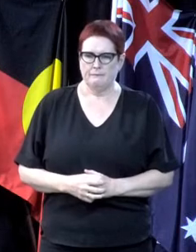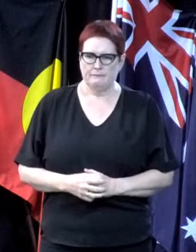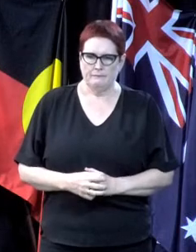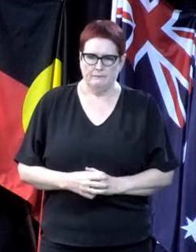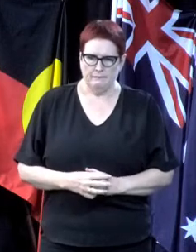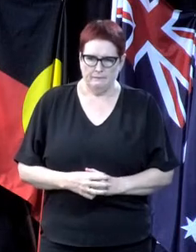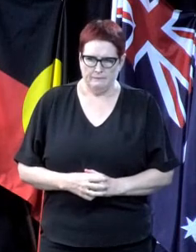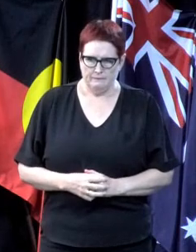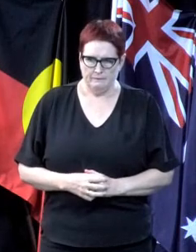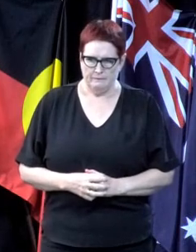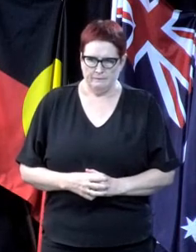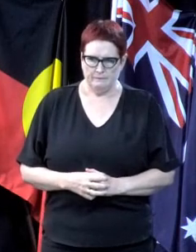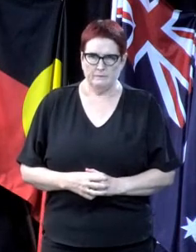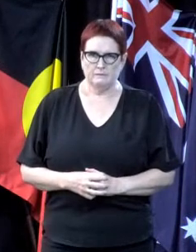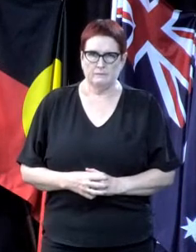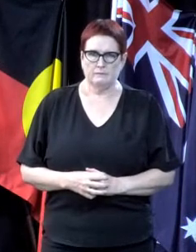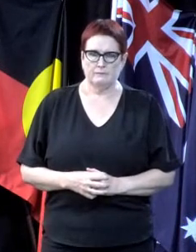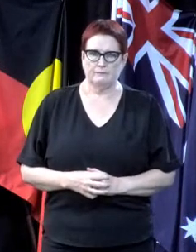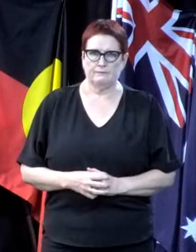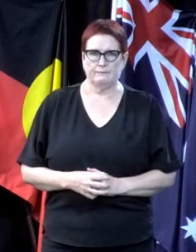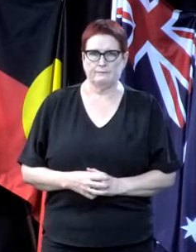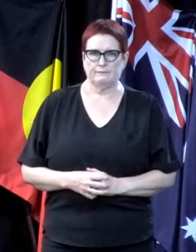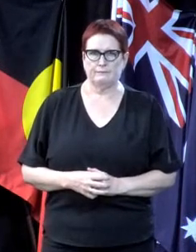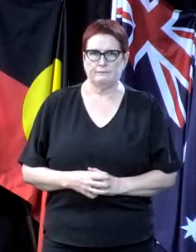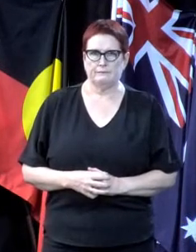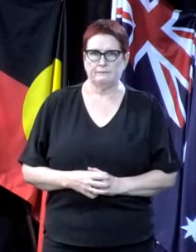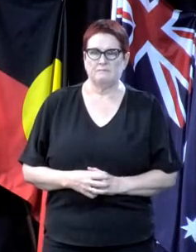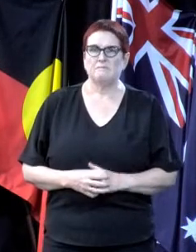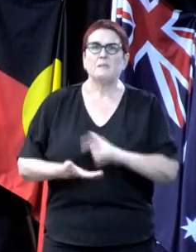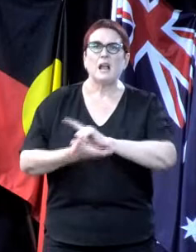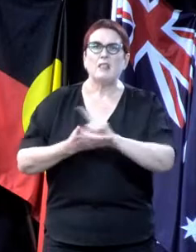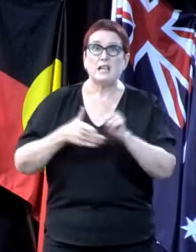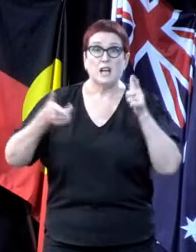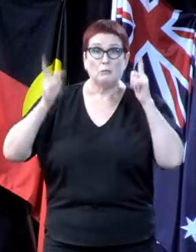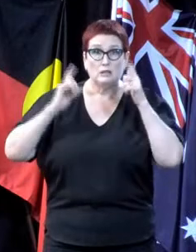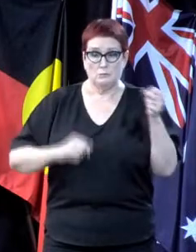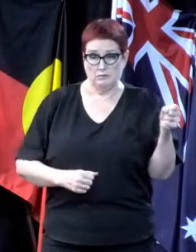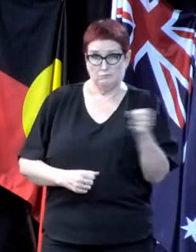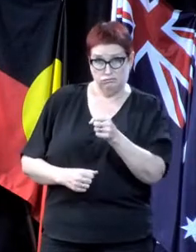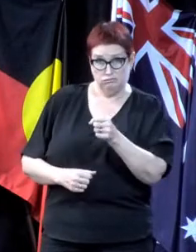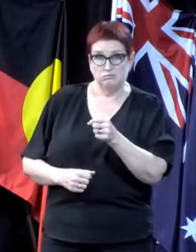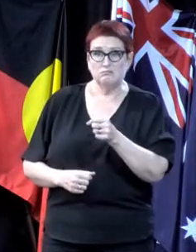So, I became along. Then, we were given a principal who has moral imperative